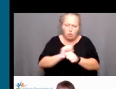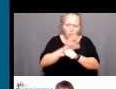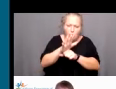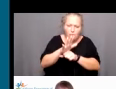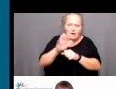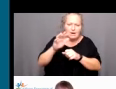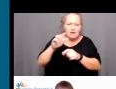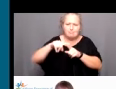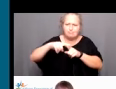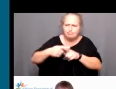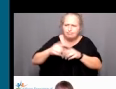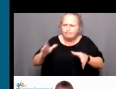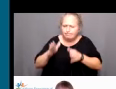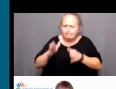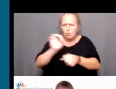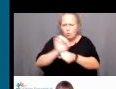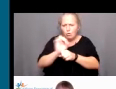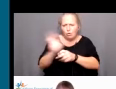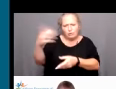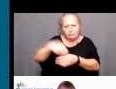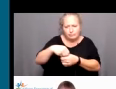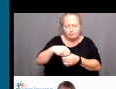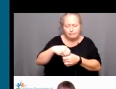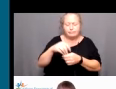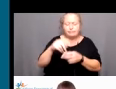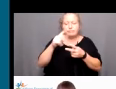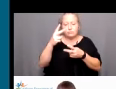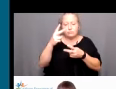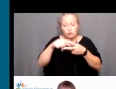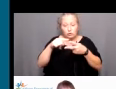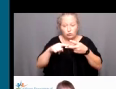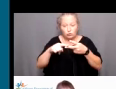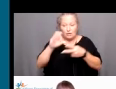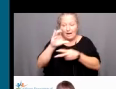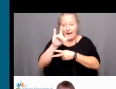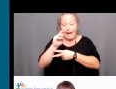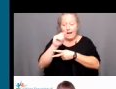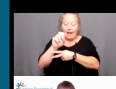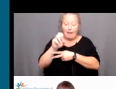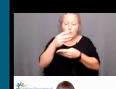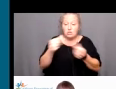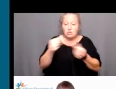Kris Eclarino and Natalie Delgado of climate resolve will share recommendations